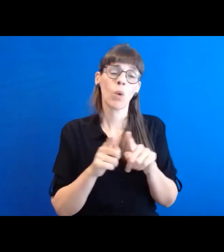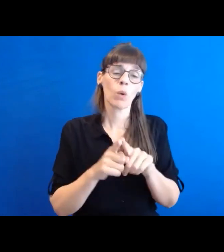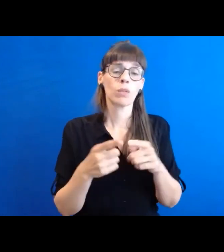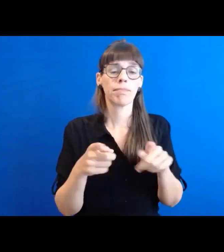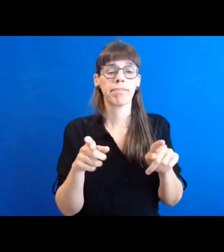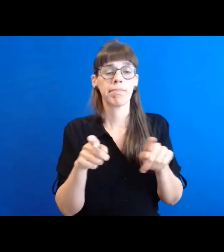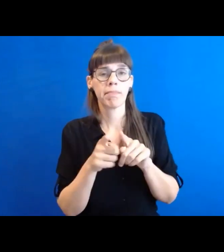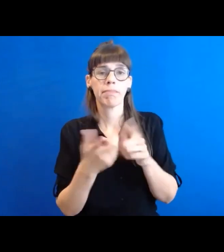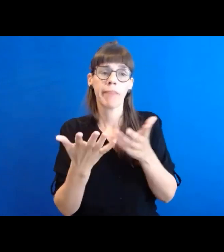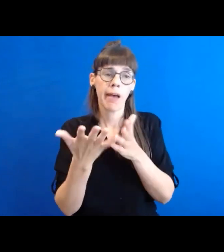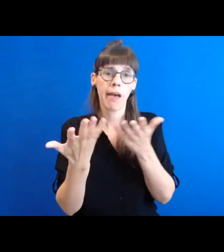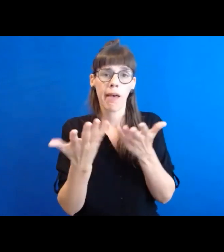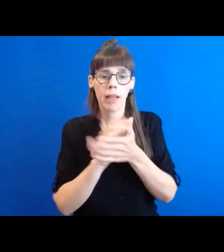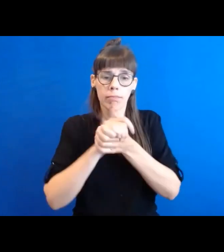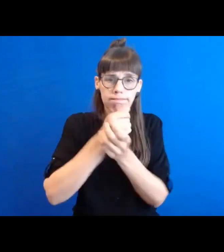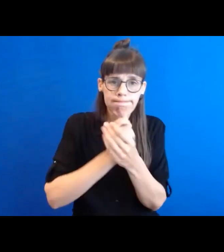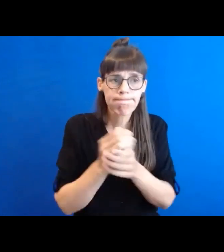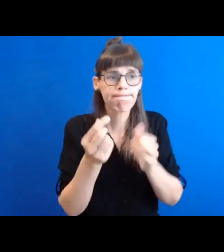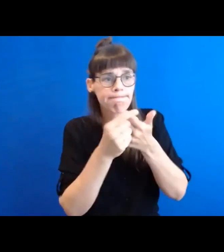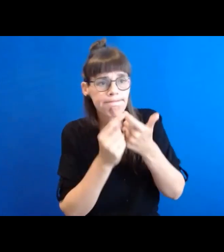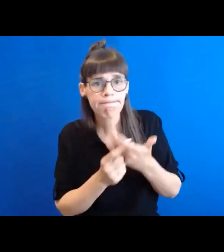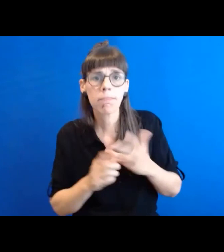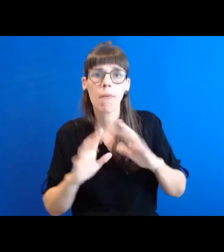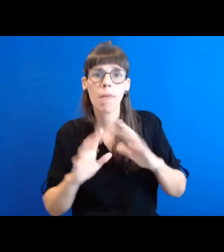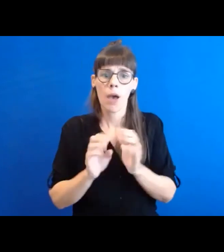consequence